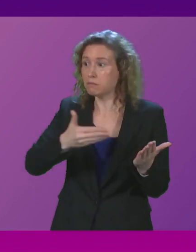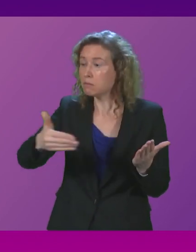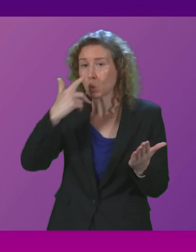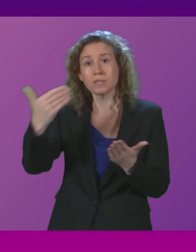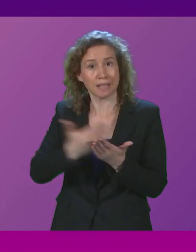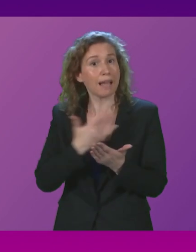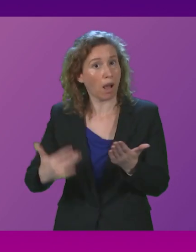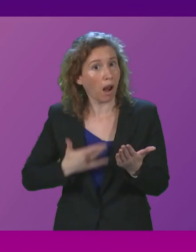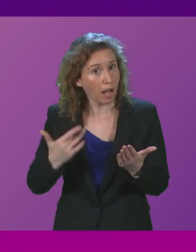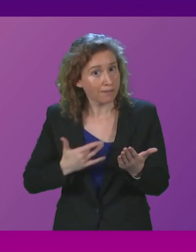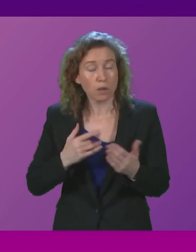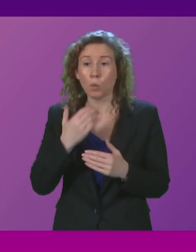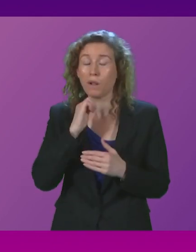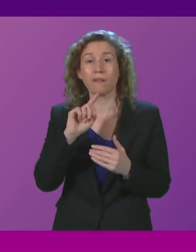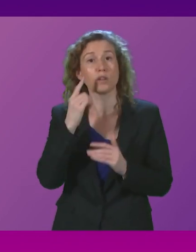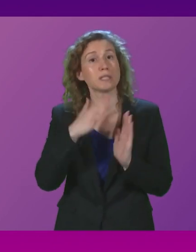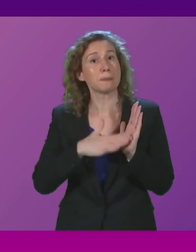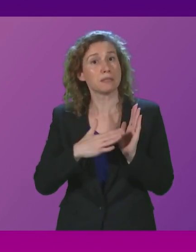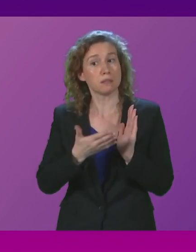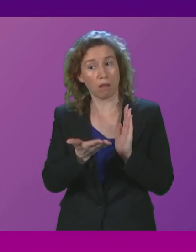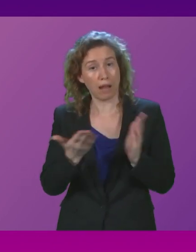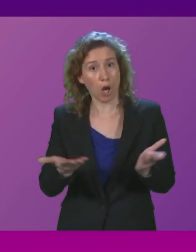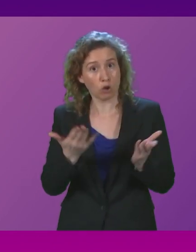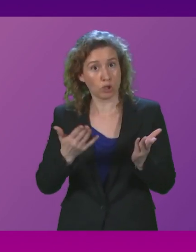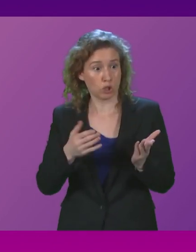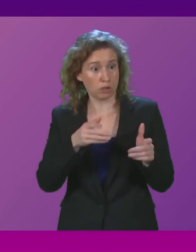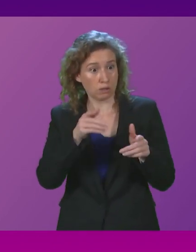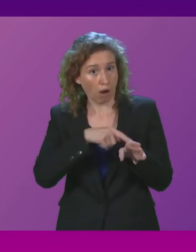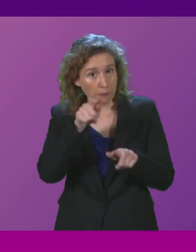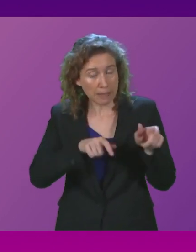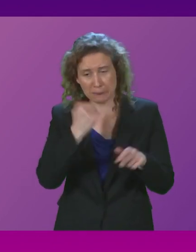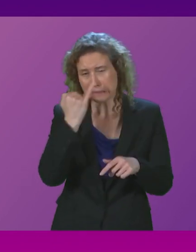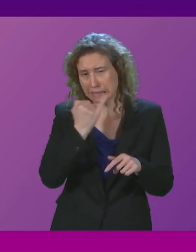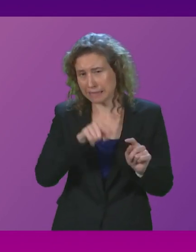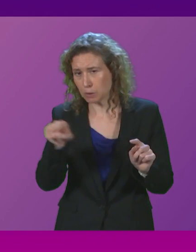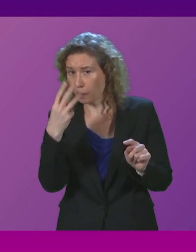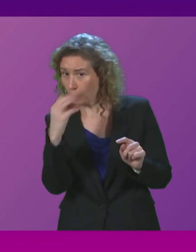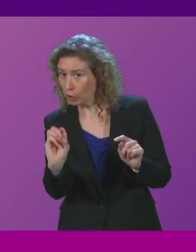Will the First Minister join me in encouraging young people aged 16 to 30, especially men